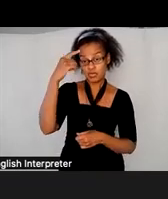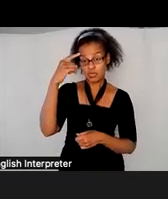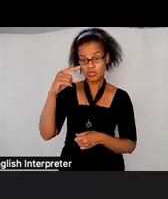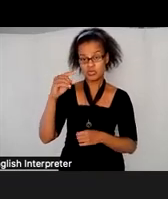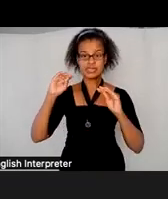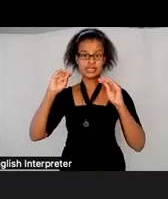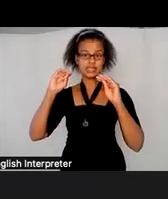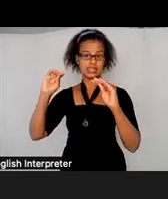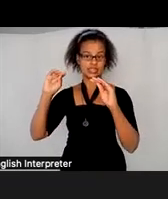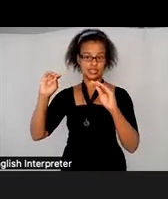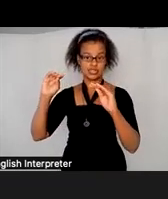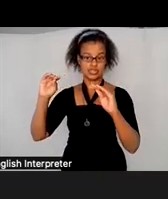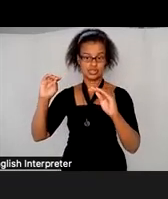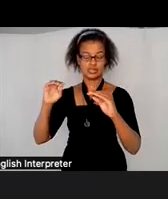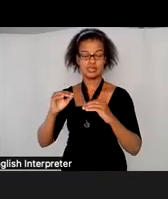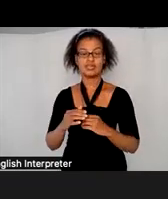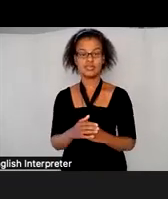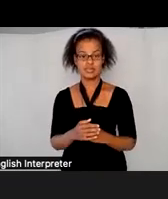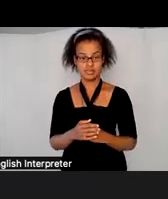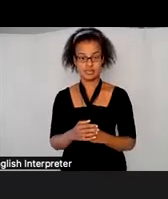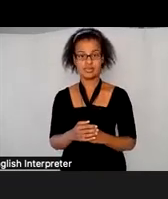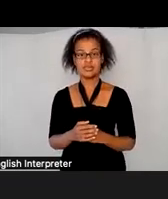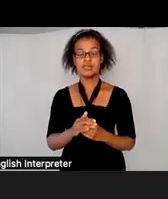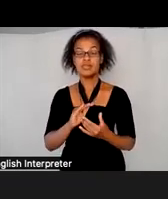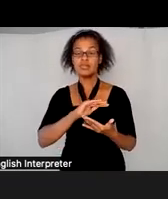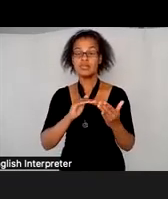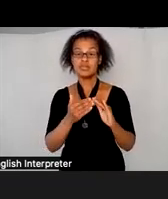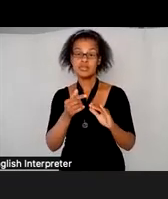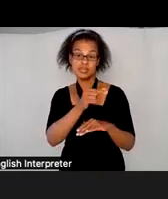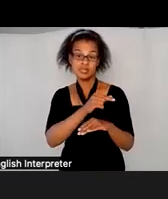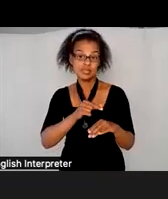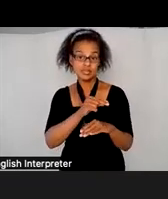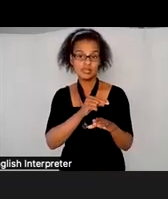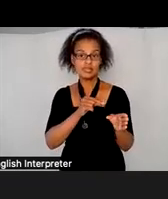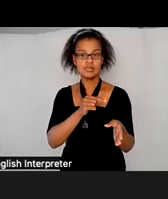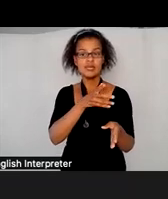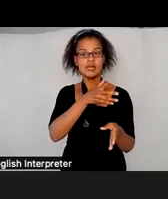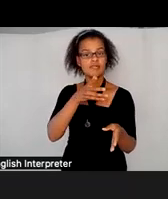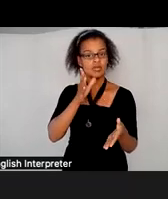Our community gardens consist of our firm school for children 12.